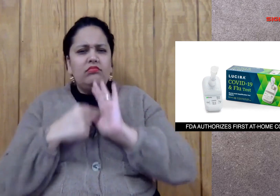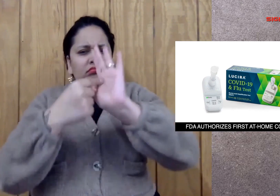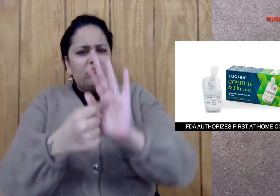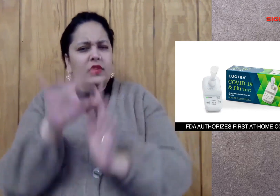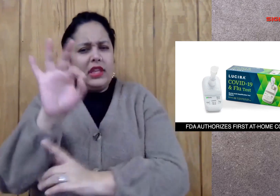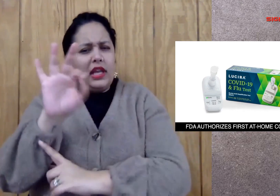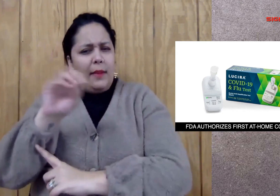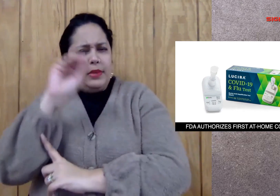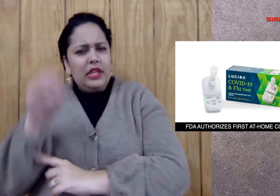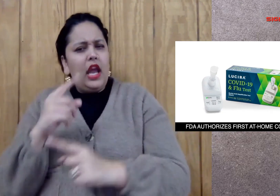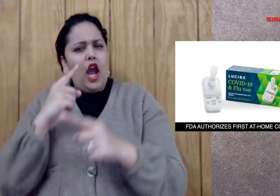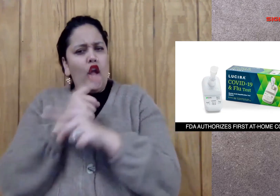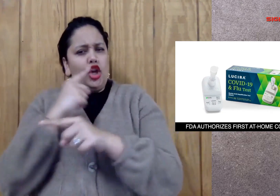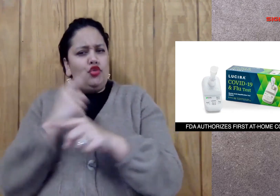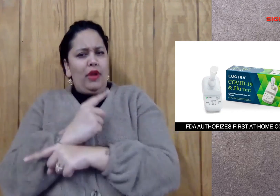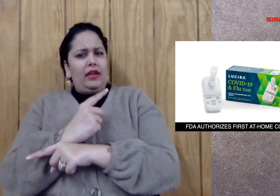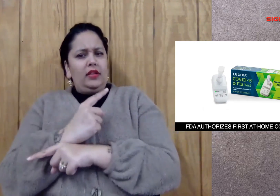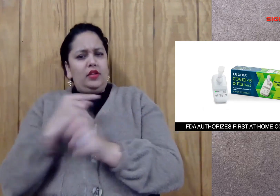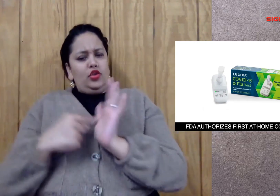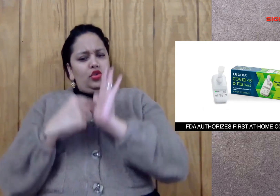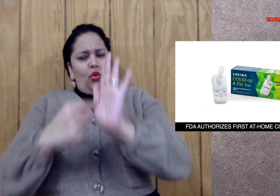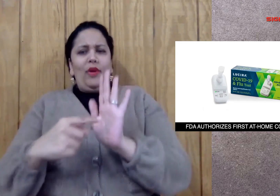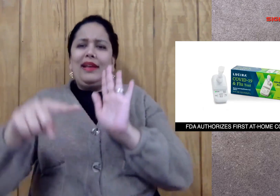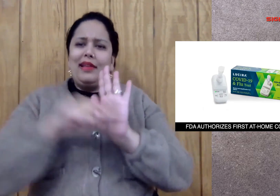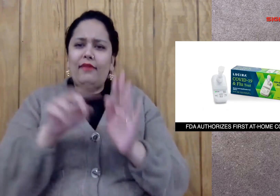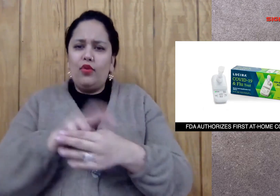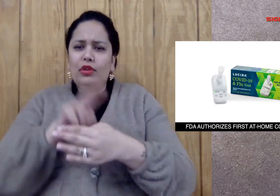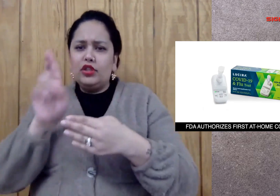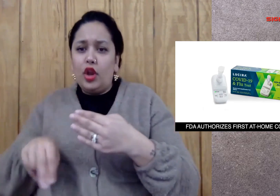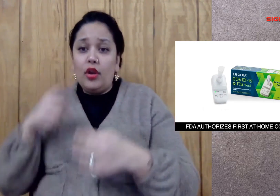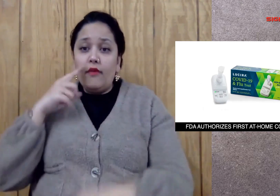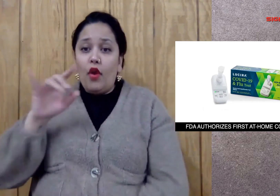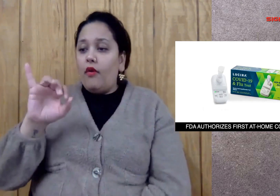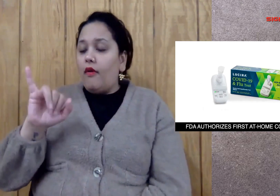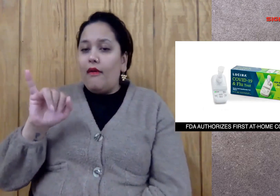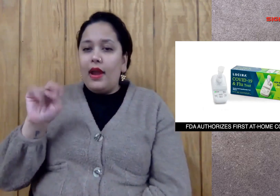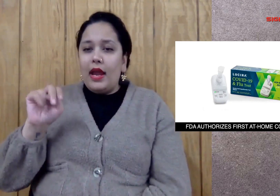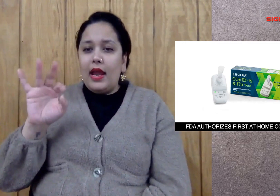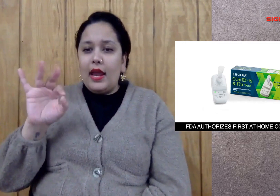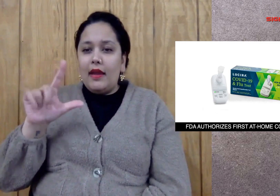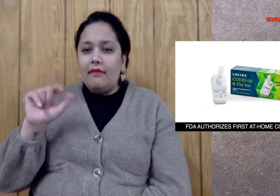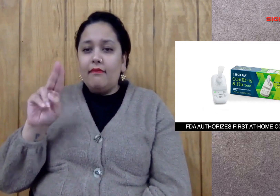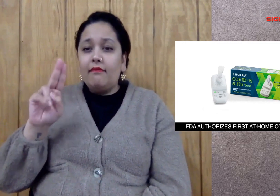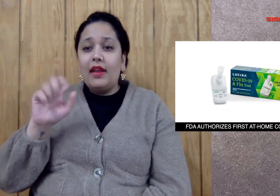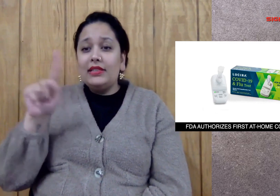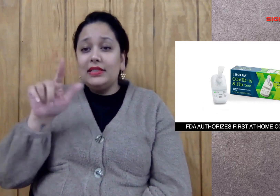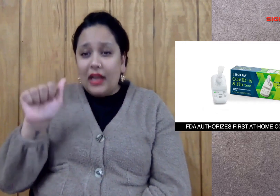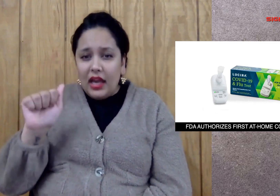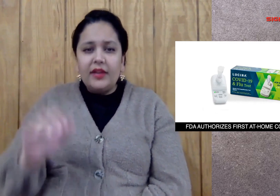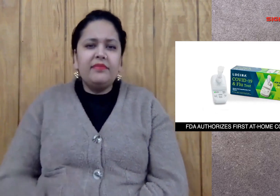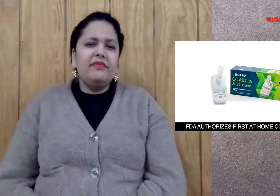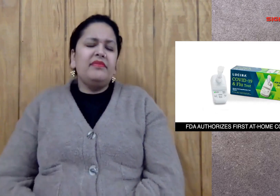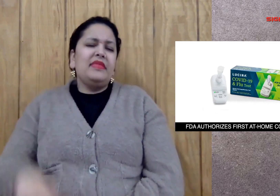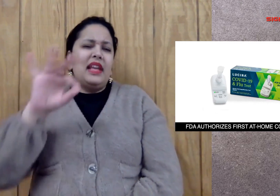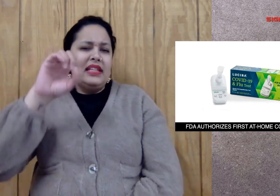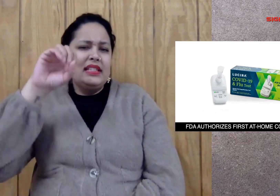The test is 99% accurate at detecting a negative result for influenza